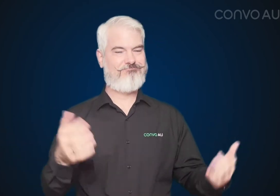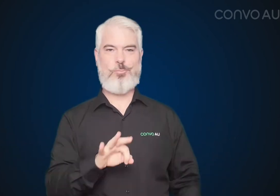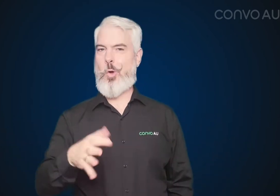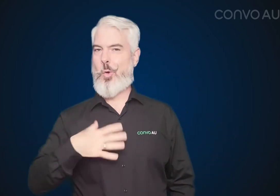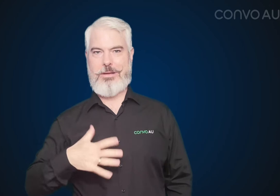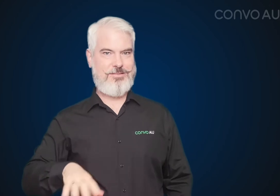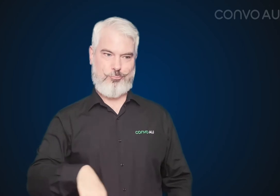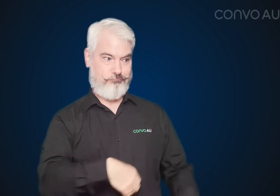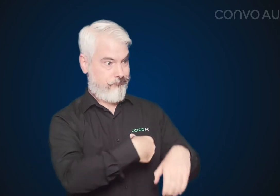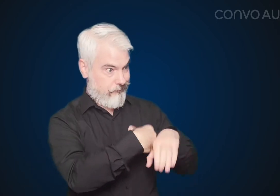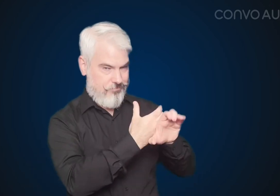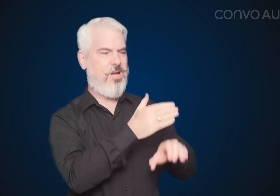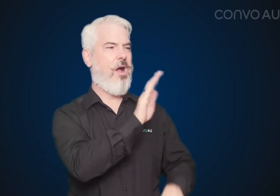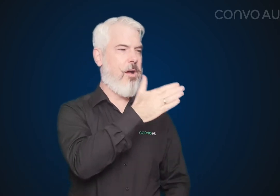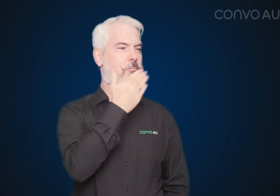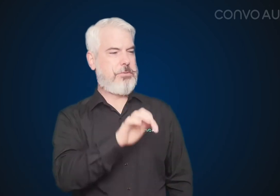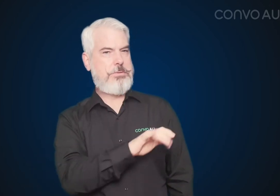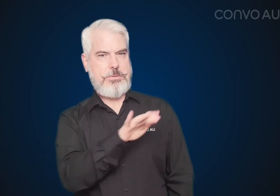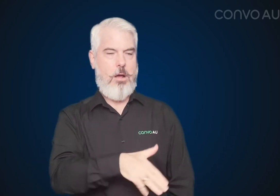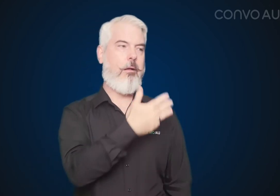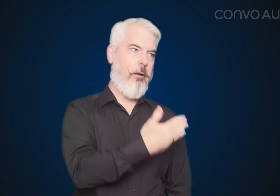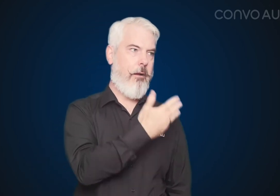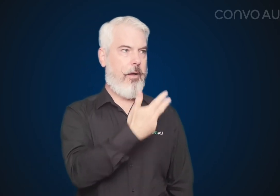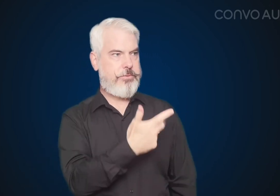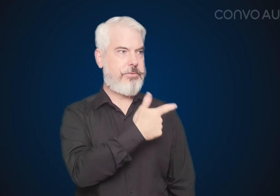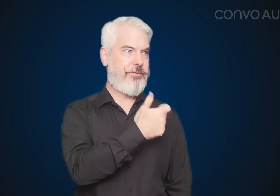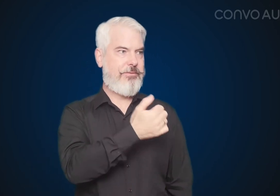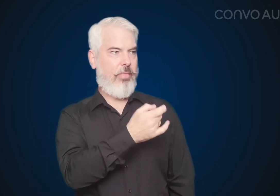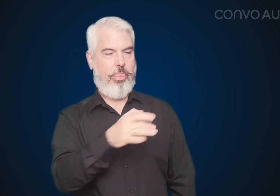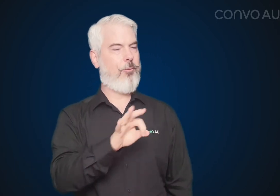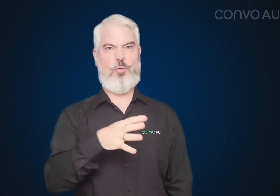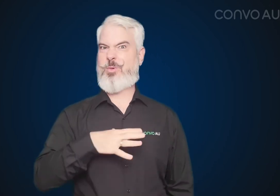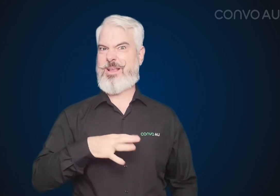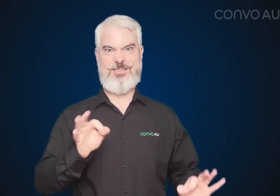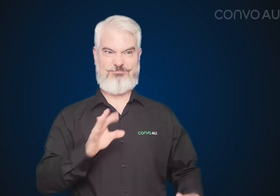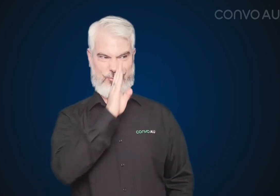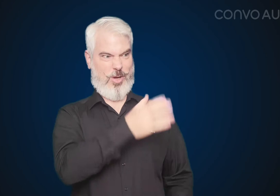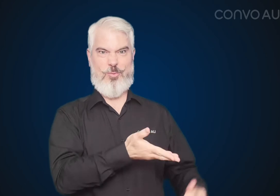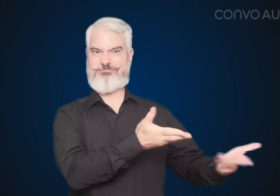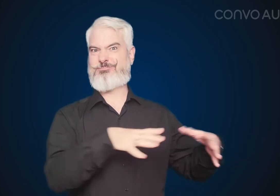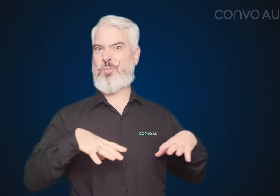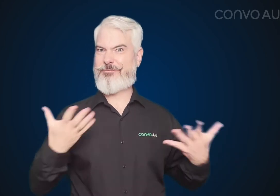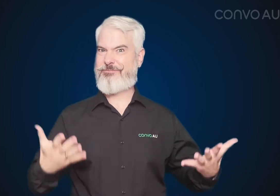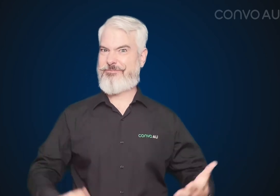There is no need to sign the phone number!